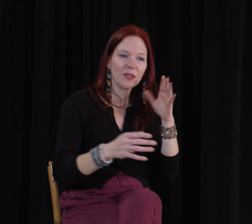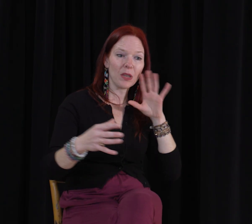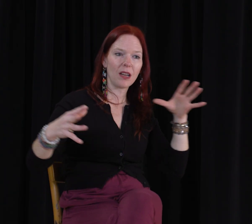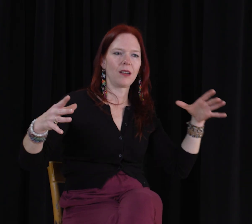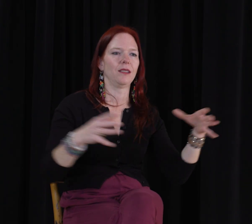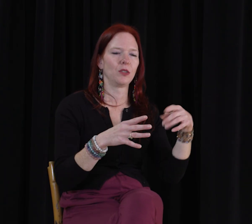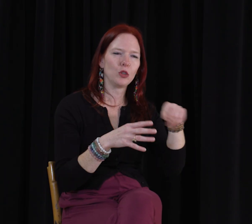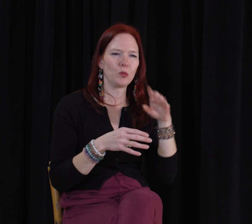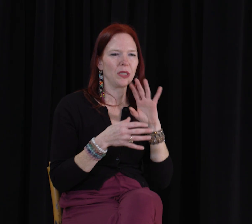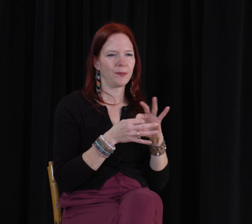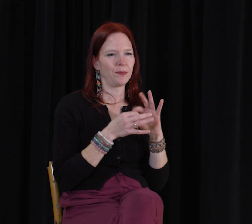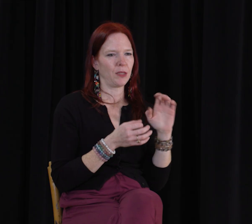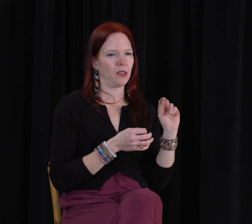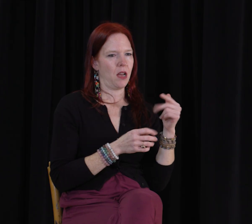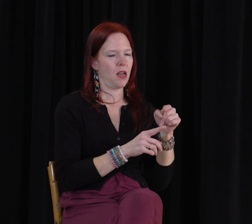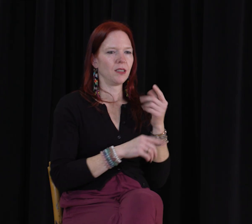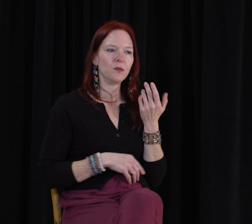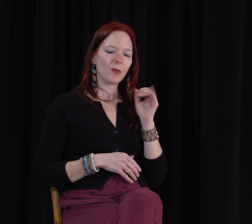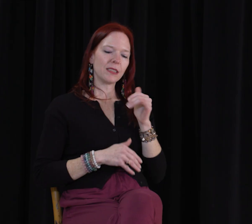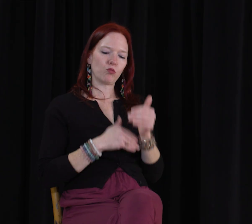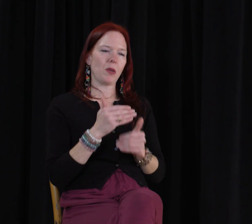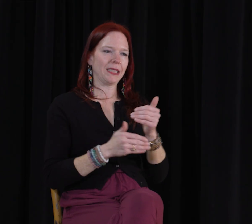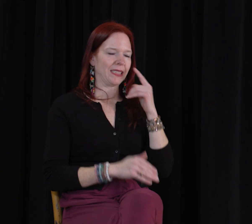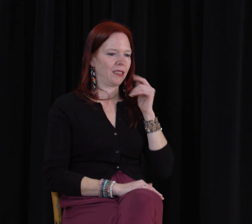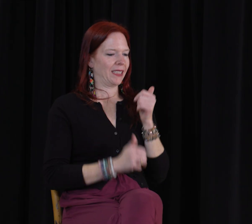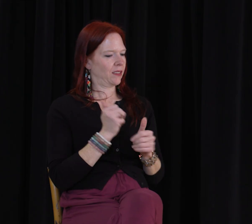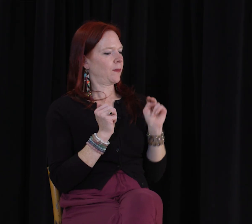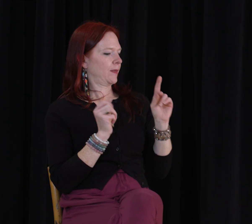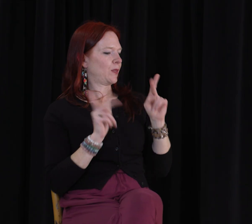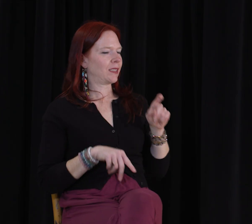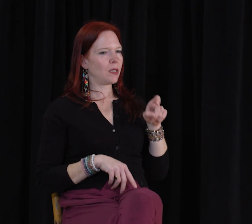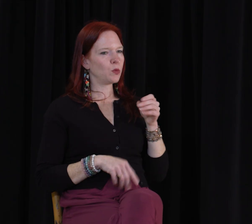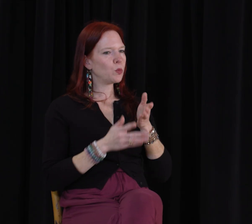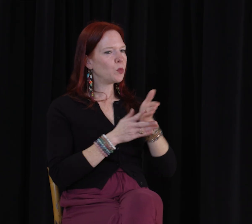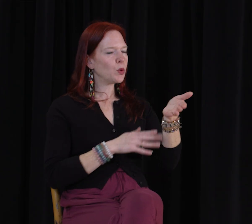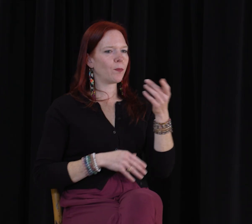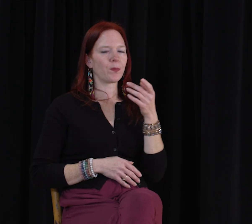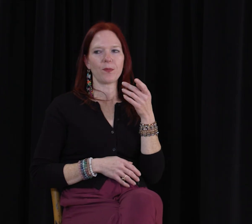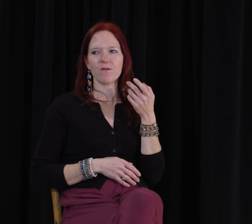When you all come together, that is where you belong. It’s a process that every neurodivergent person has to go through.